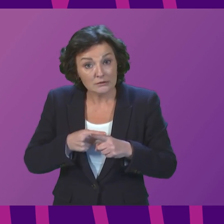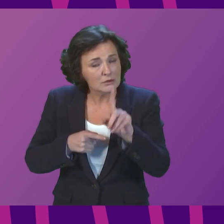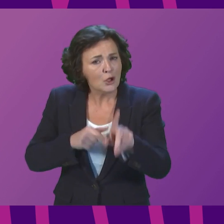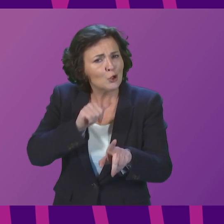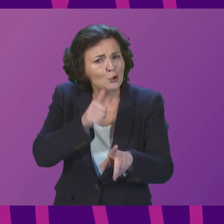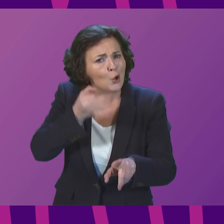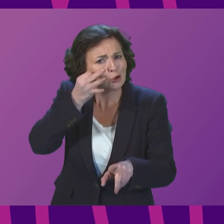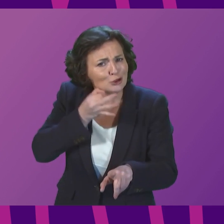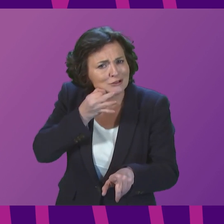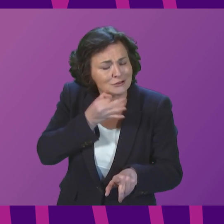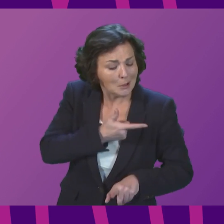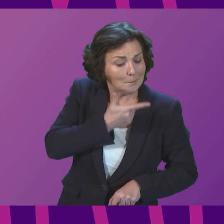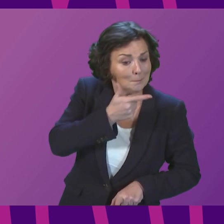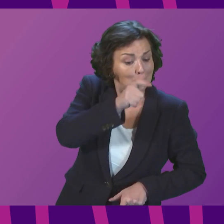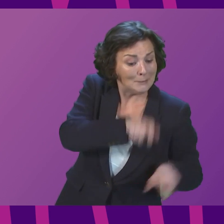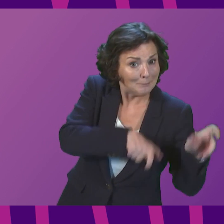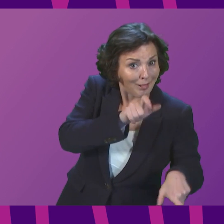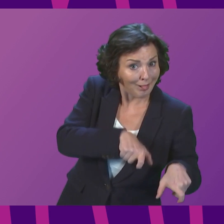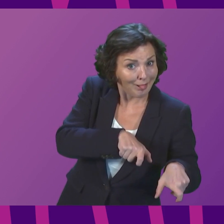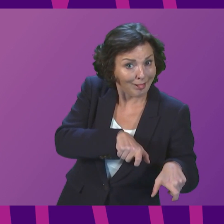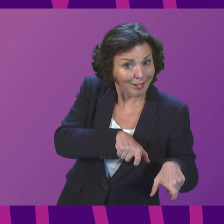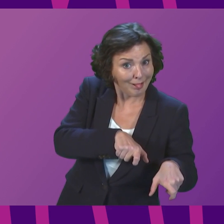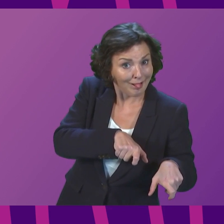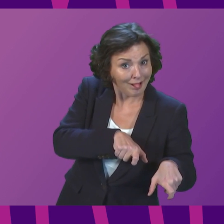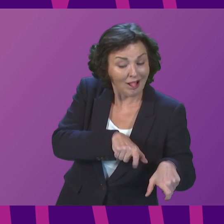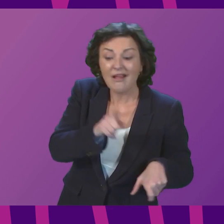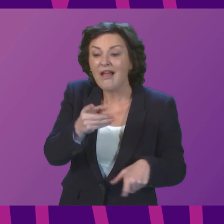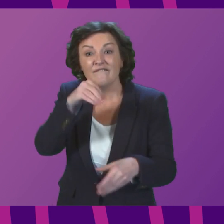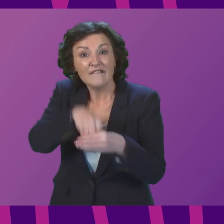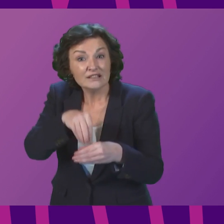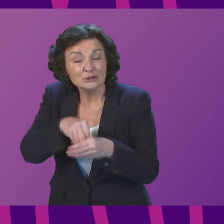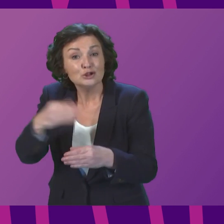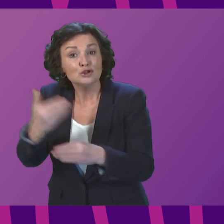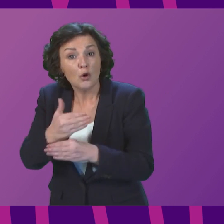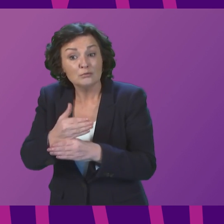jobs and investment in the north-east of Scotland, at a time when we are trying to make the transition